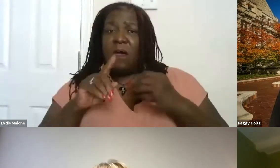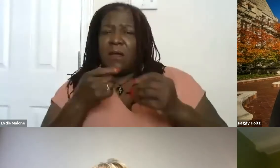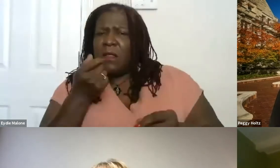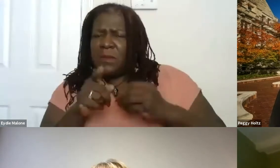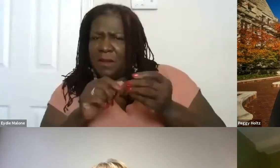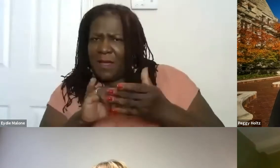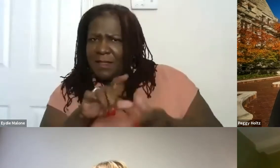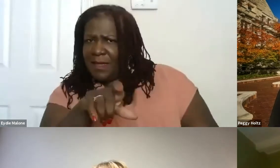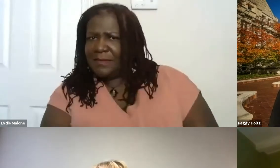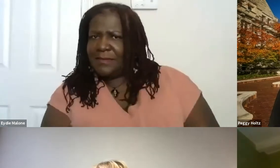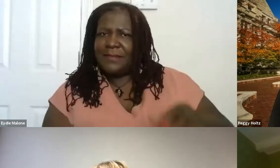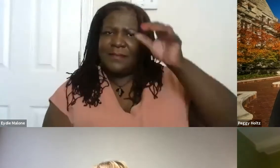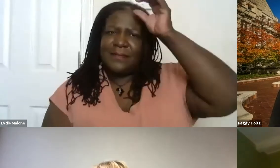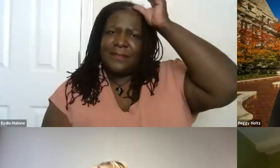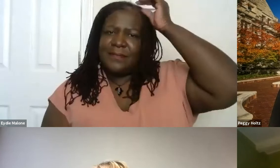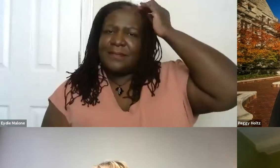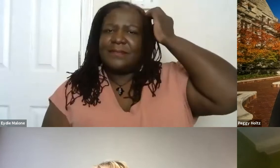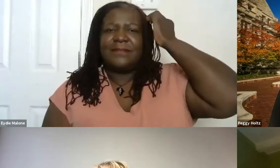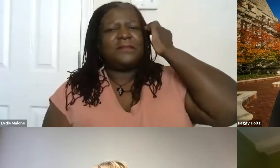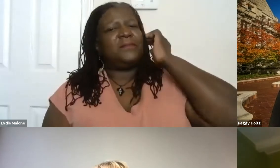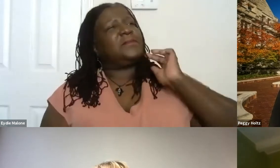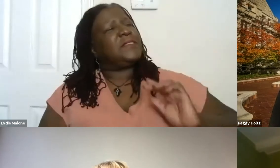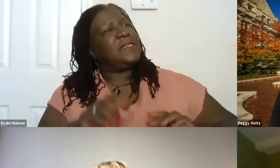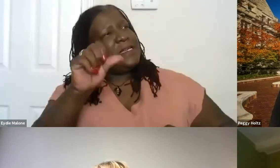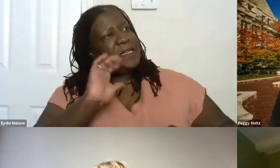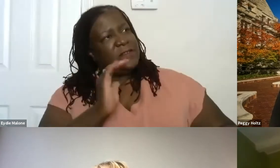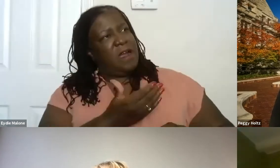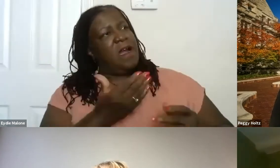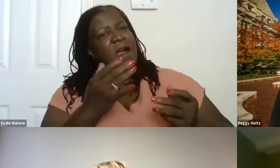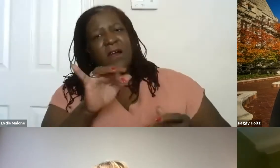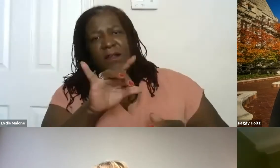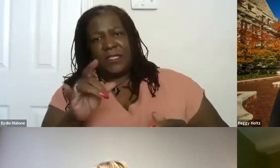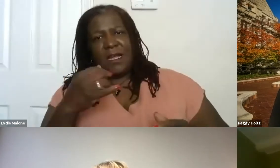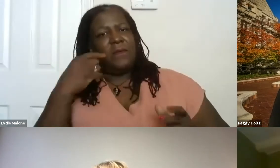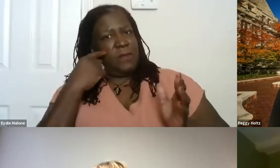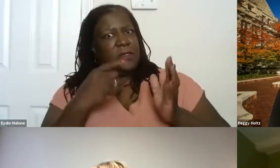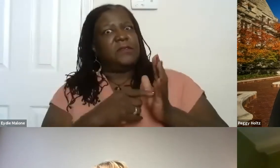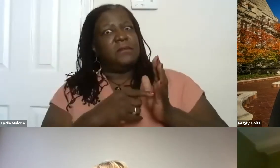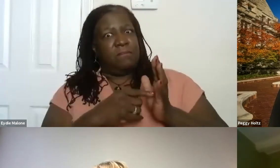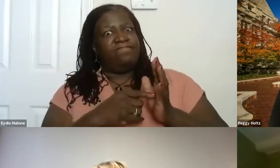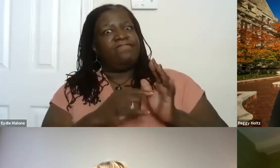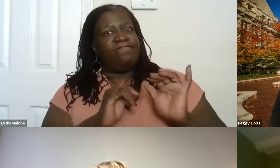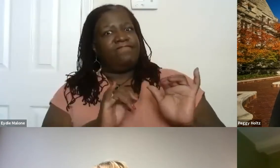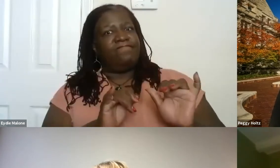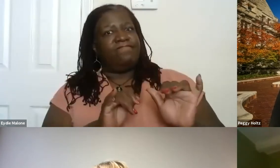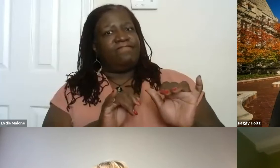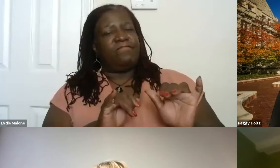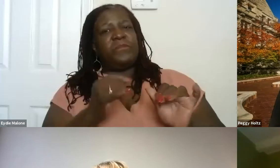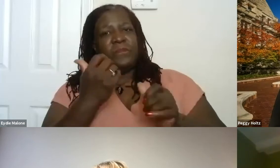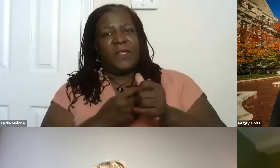Sure. Well, for our child, we saw signs. Everyone, you know, knows their